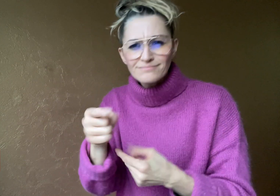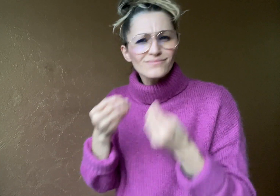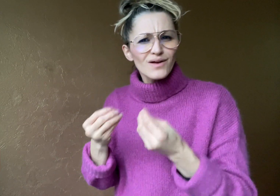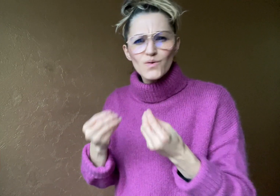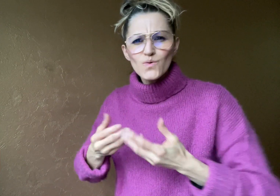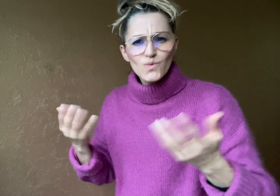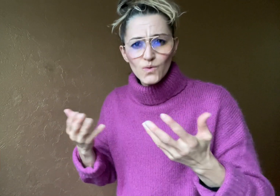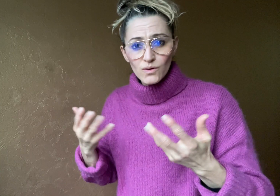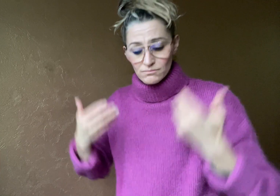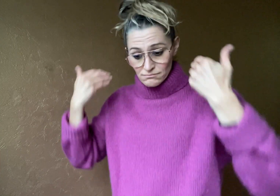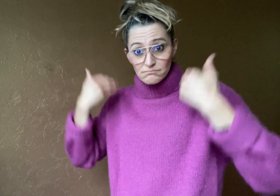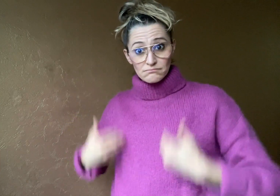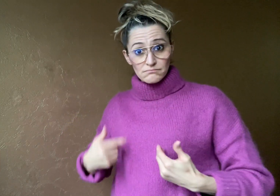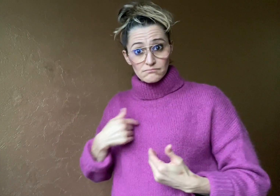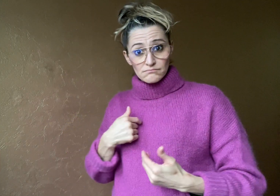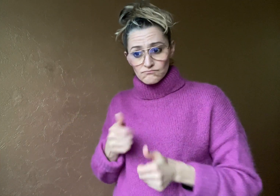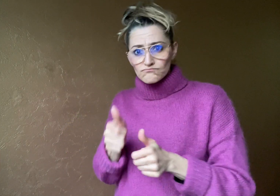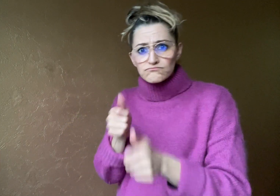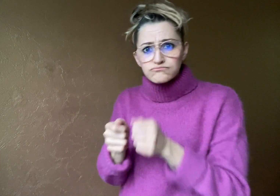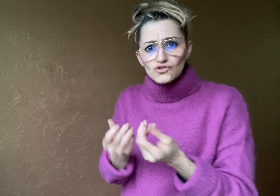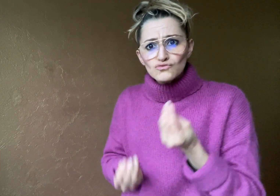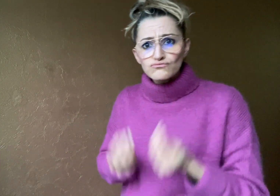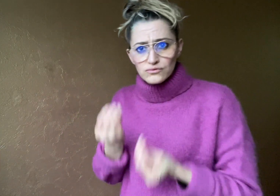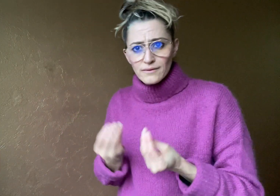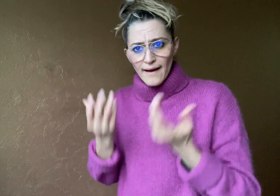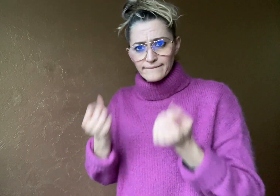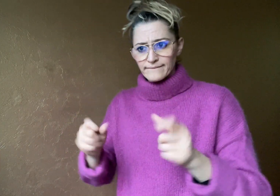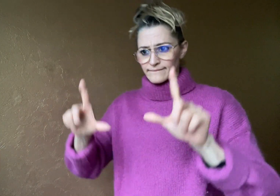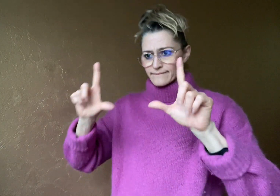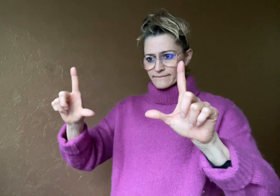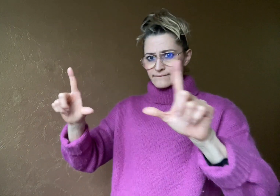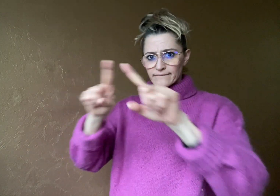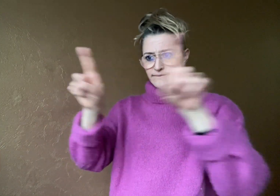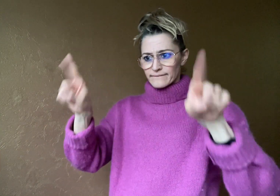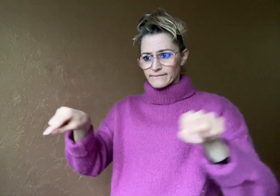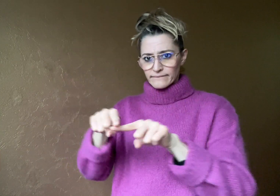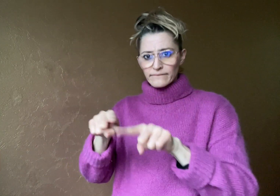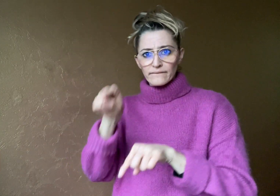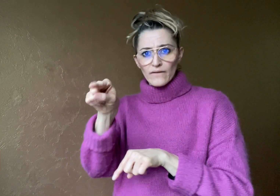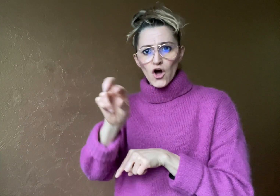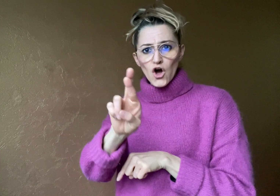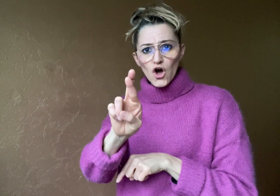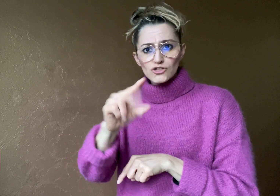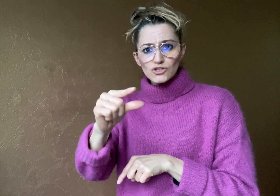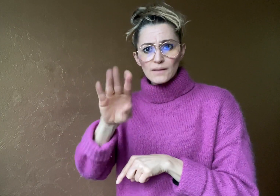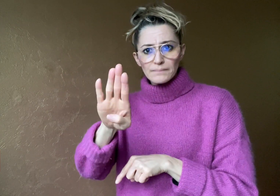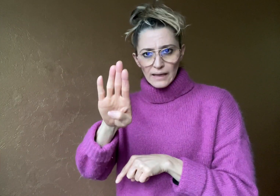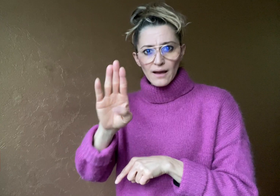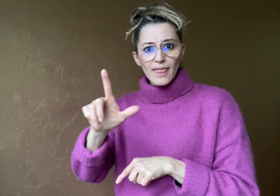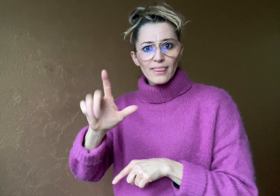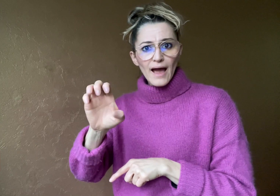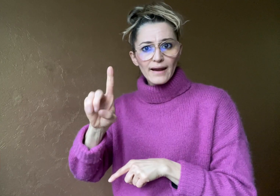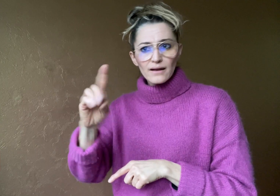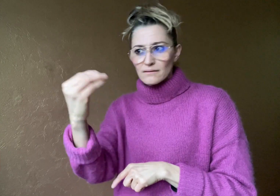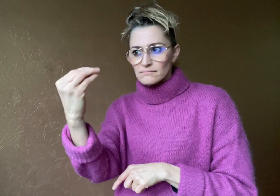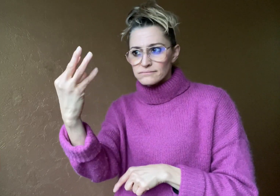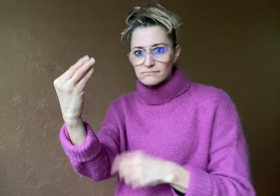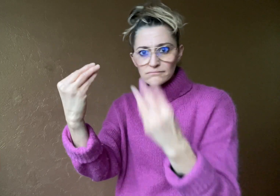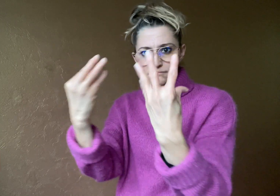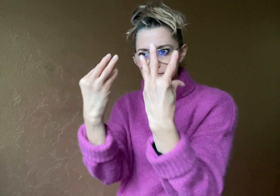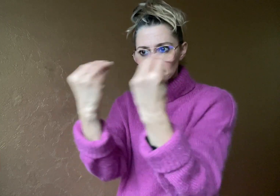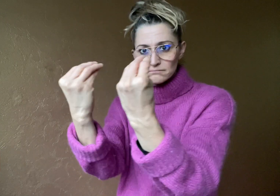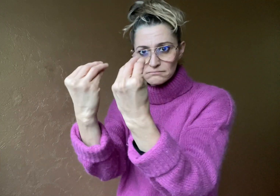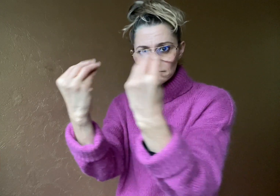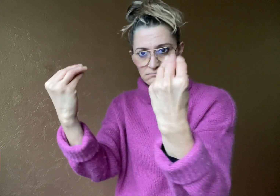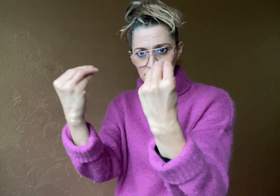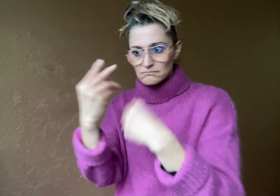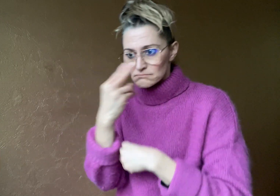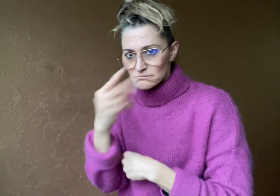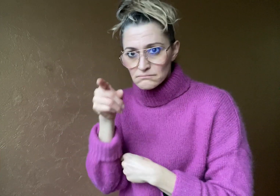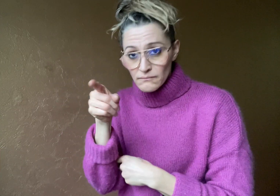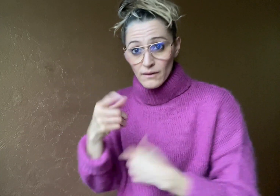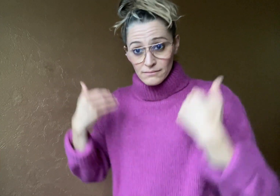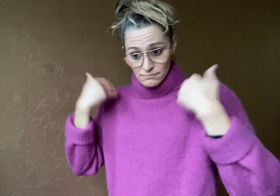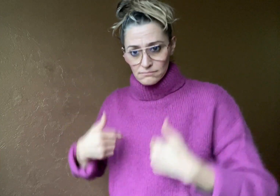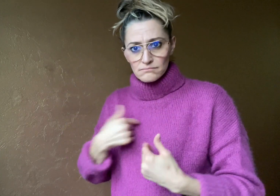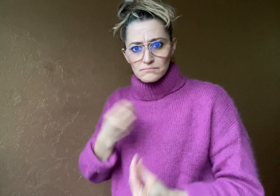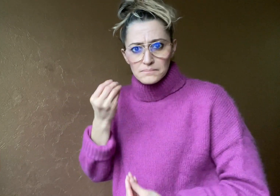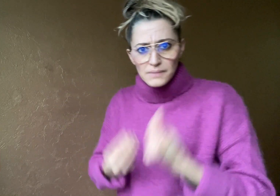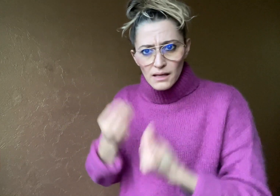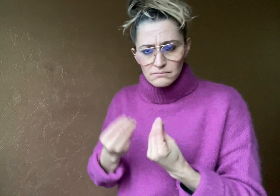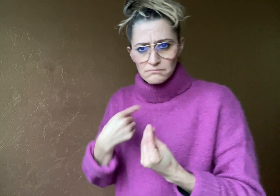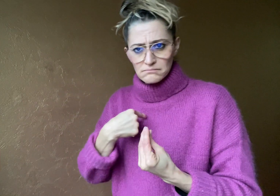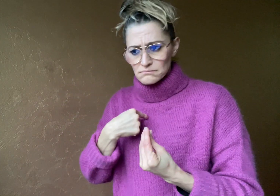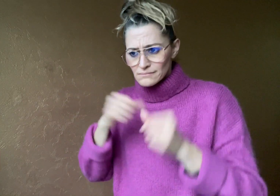lights attached to the user’s display screen. Users can customize